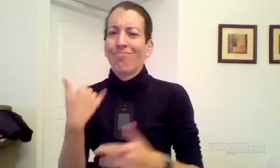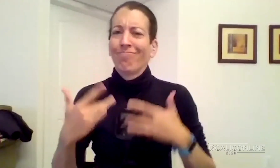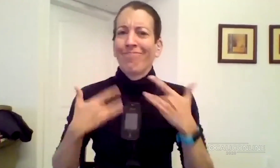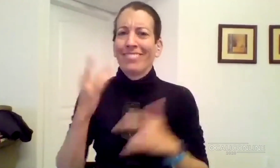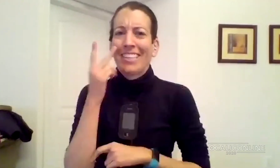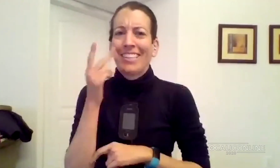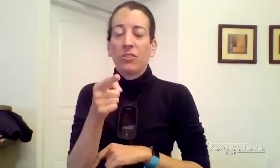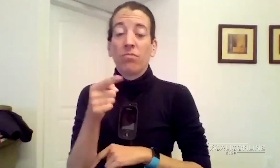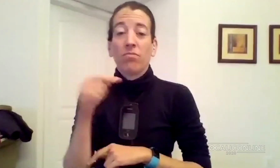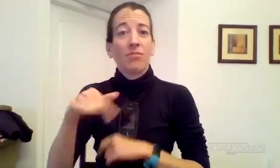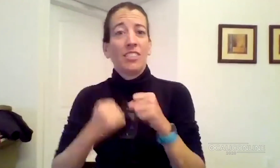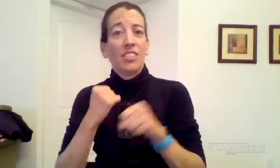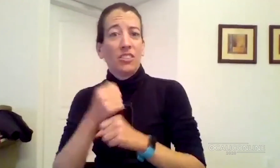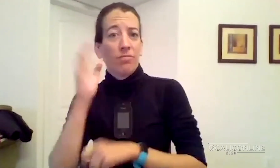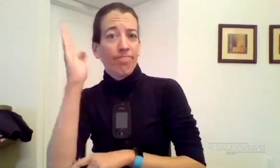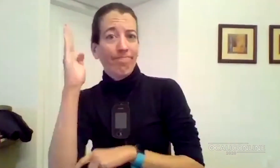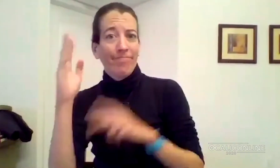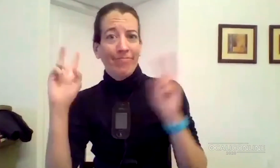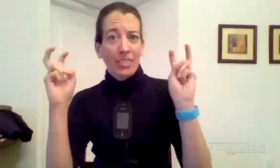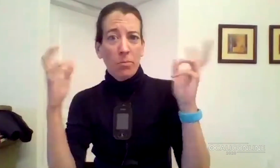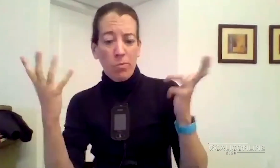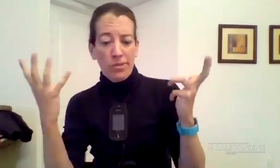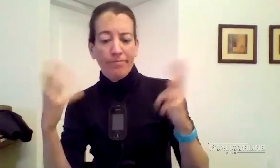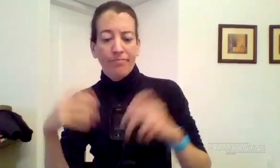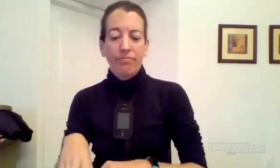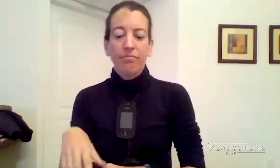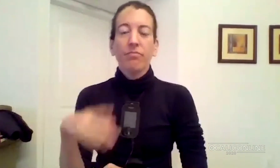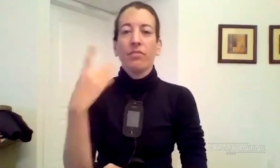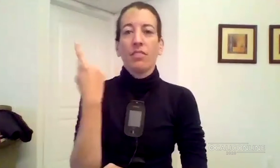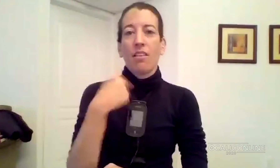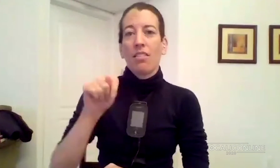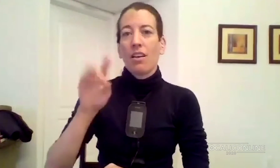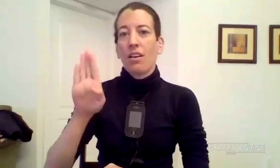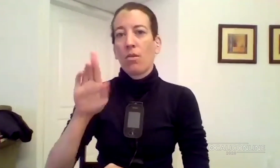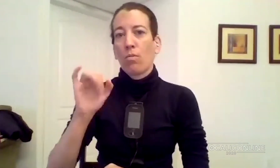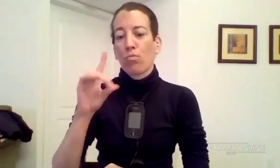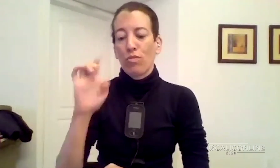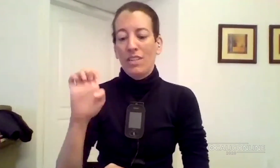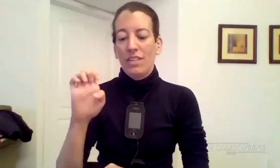We're excited to see you this year. Our presentation this year will be ... is the bridge